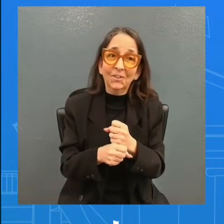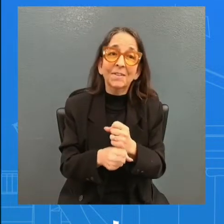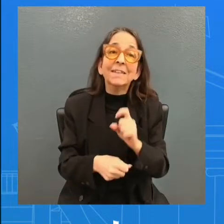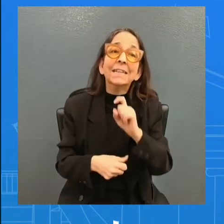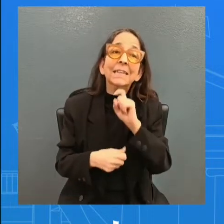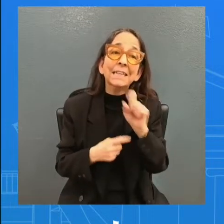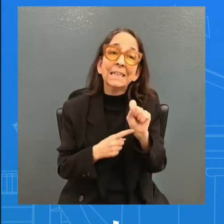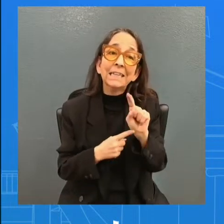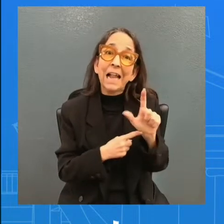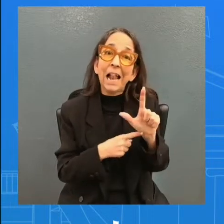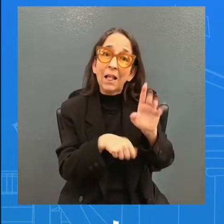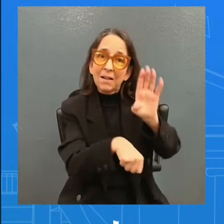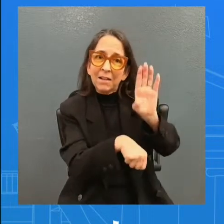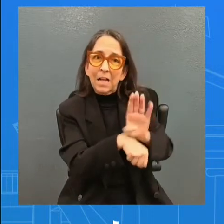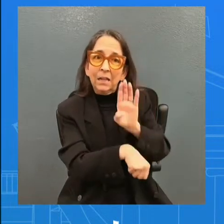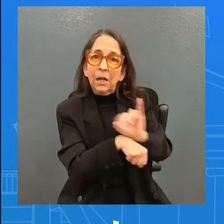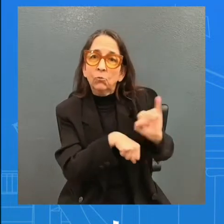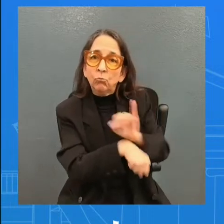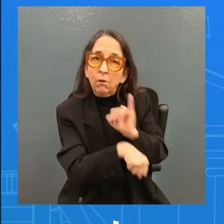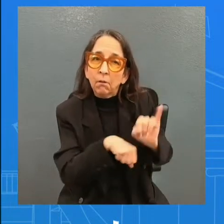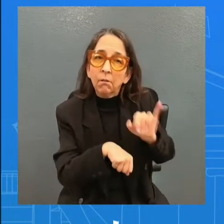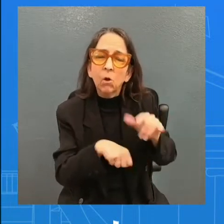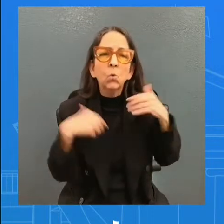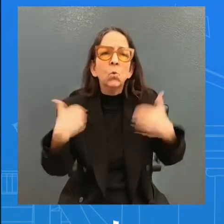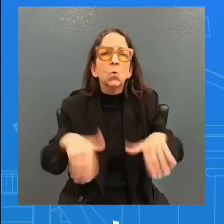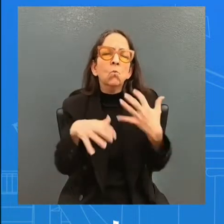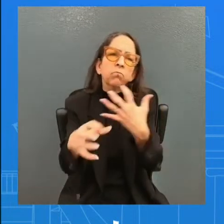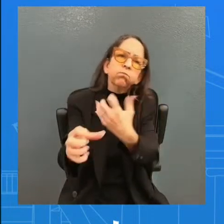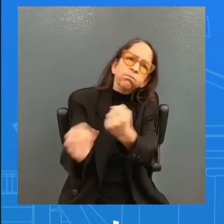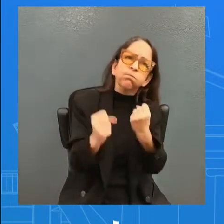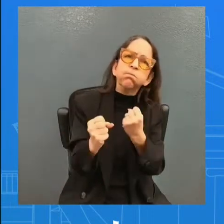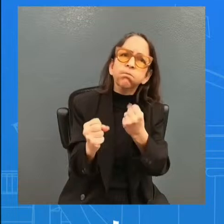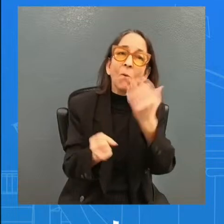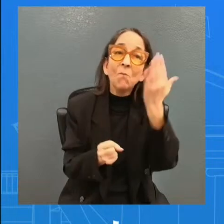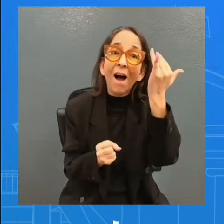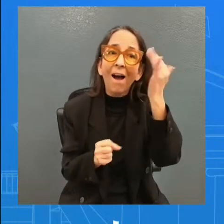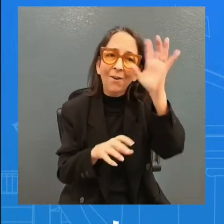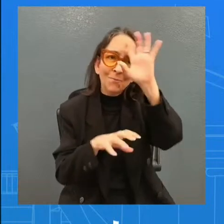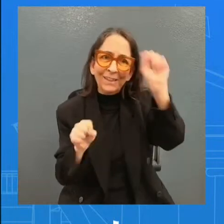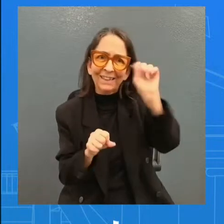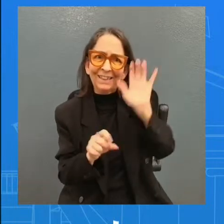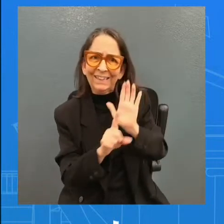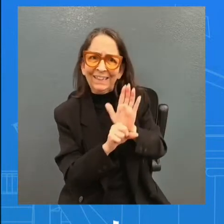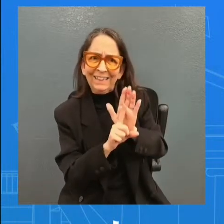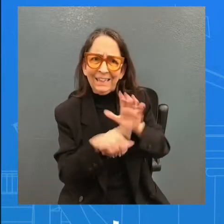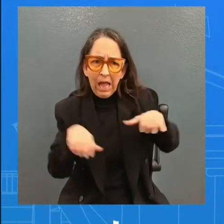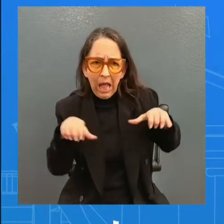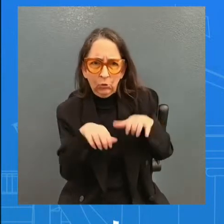because of the actions that this president has done every day since day one to make sure that we protect that.